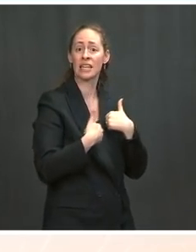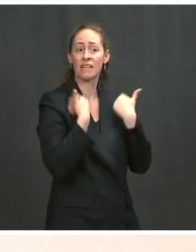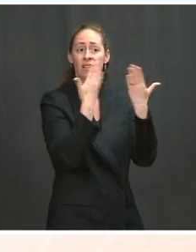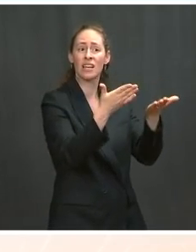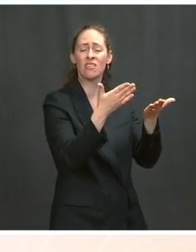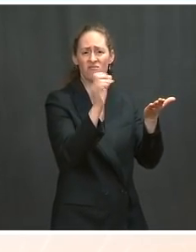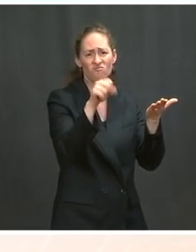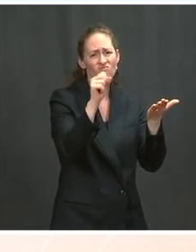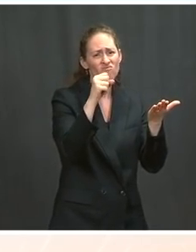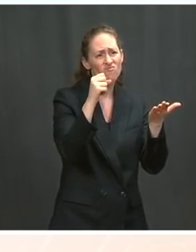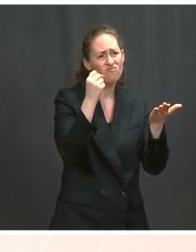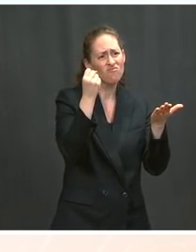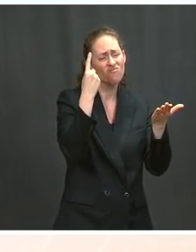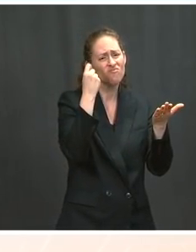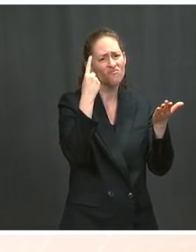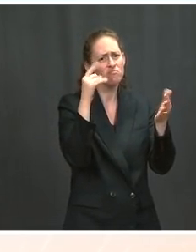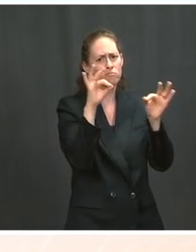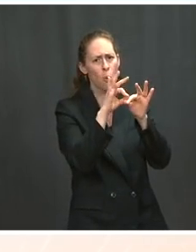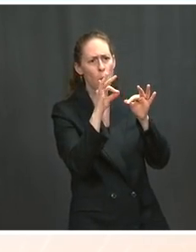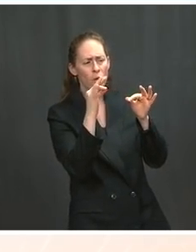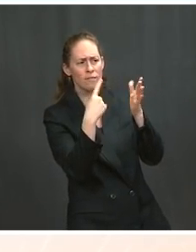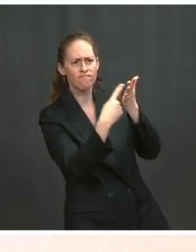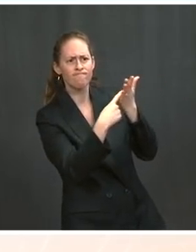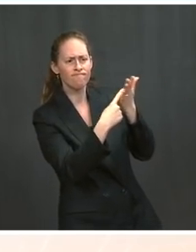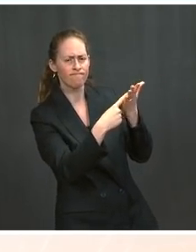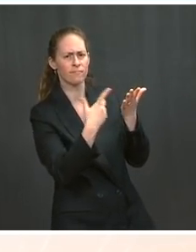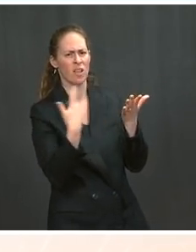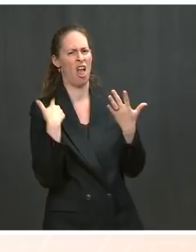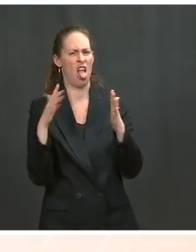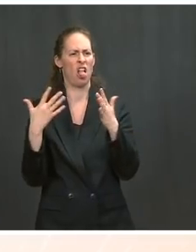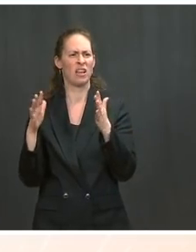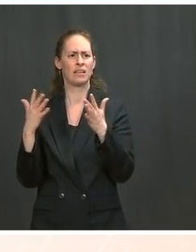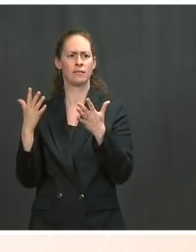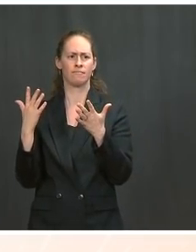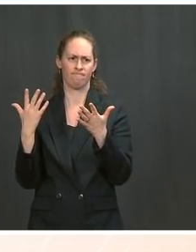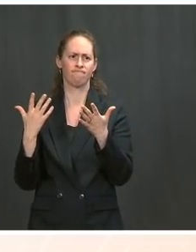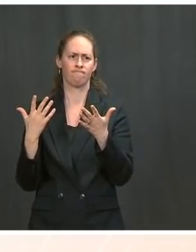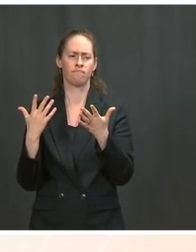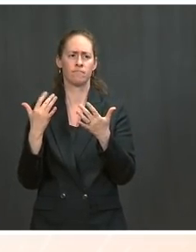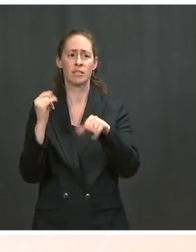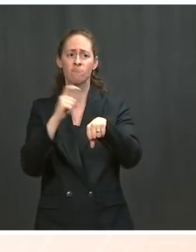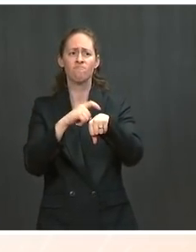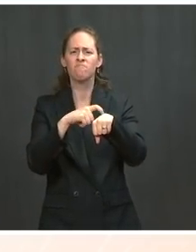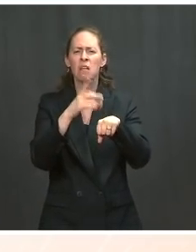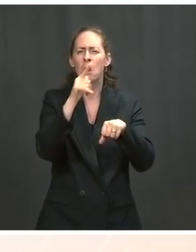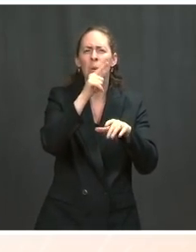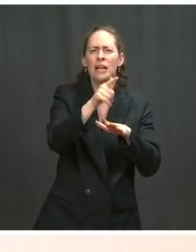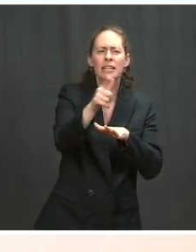So that has been -- >> The Press: But what about -- Ms. Psaki: That has come up. I think we've got to -- The Press: Okay, one last question very, very quick. Ms. Psaki: -- move on and let you wrap. Go ahead. The Press: Why has -- when the Pres- --